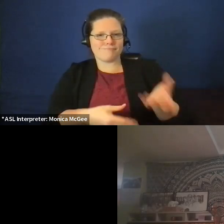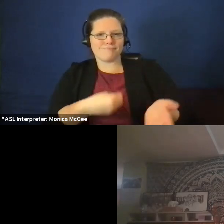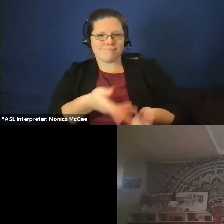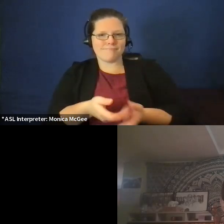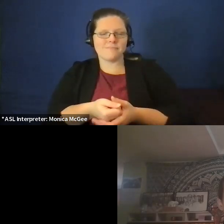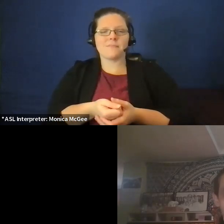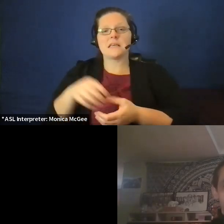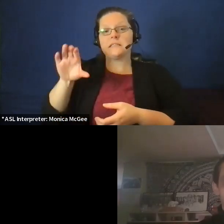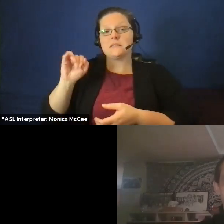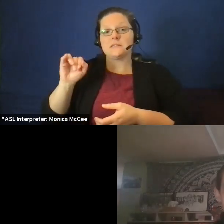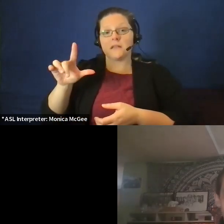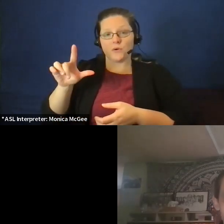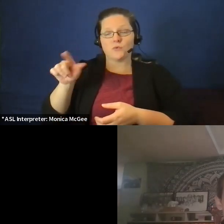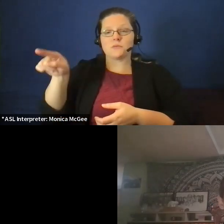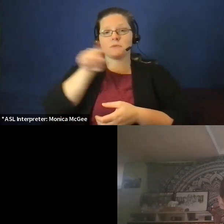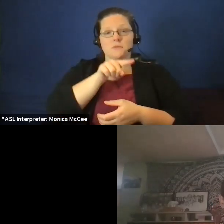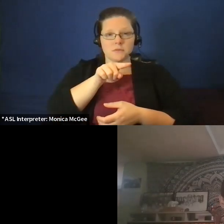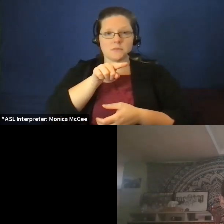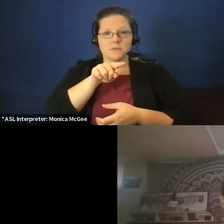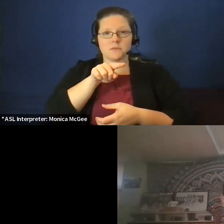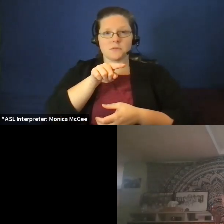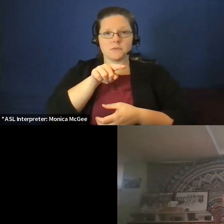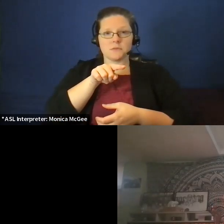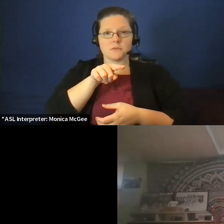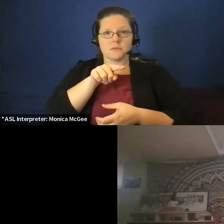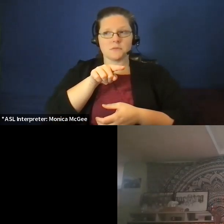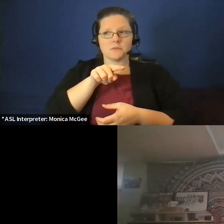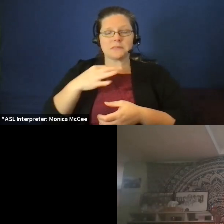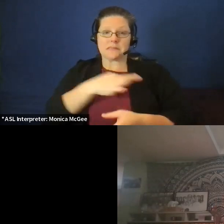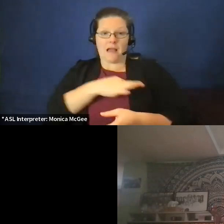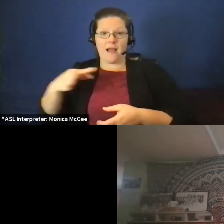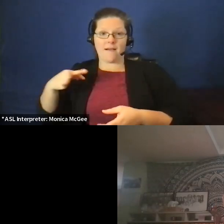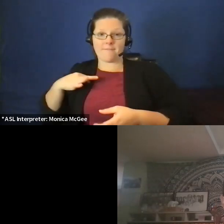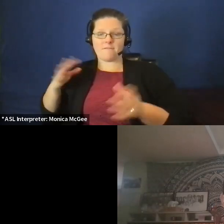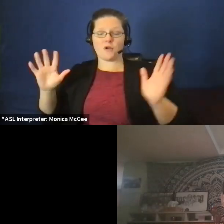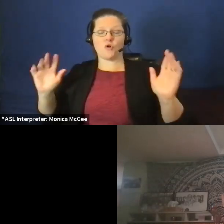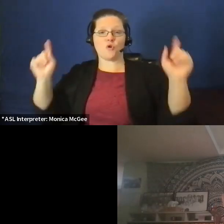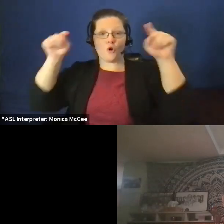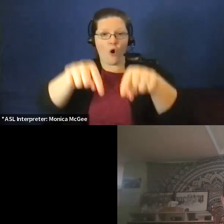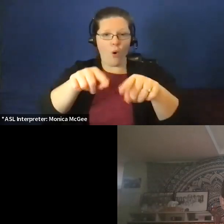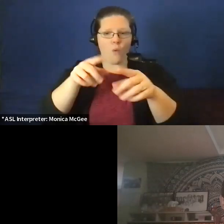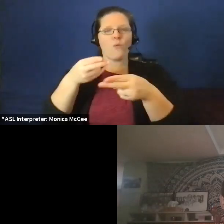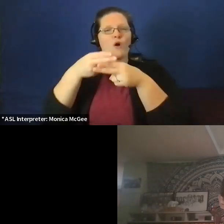Germán, just a loss for how many independent things that we've done.